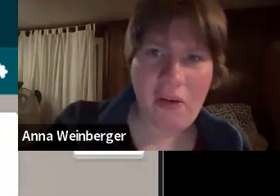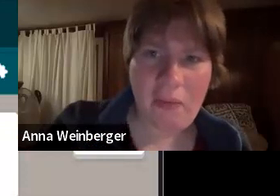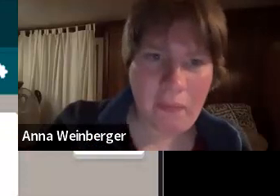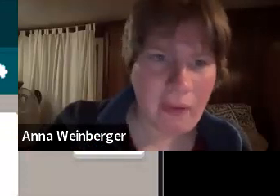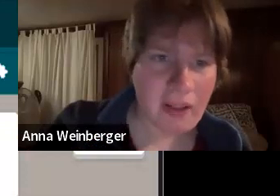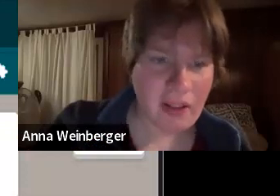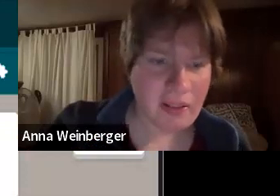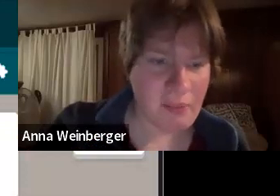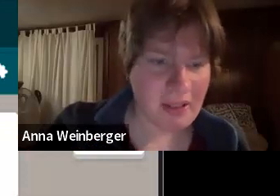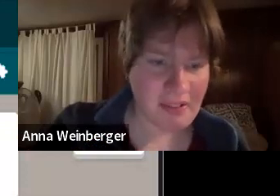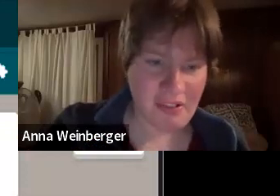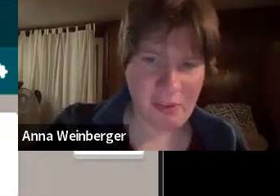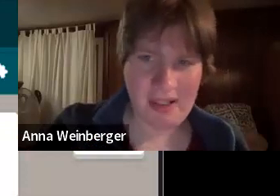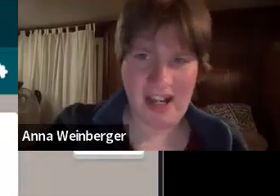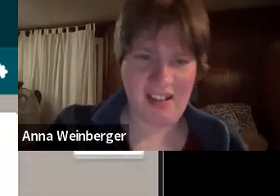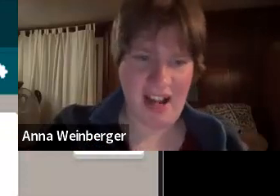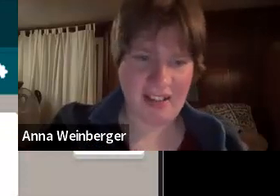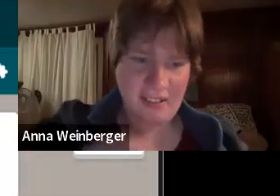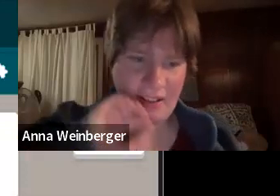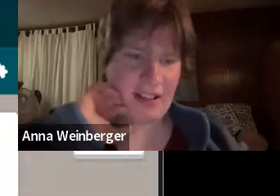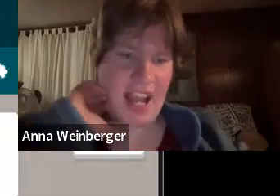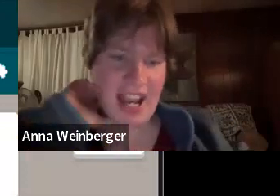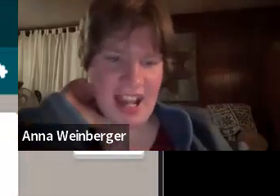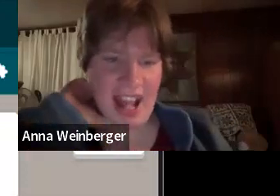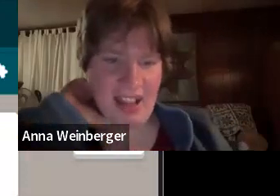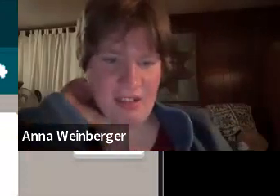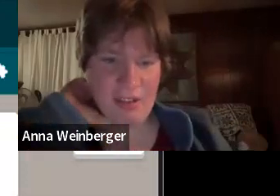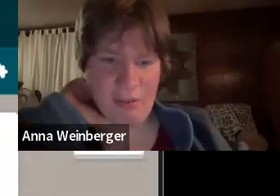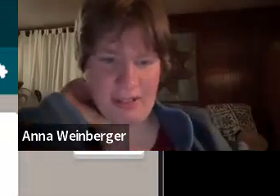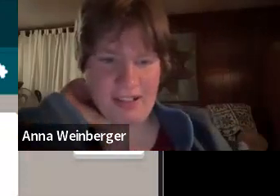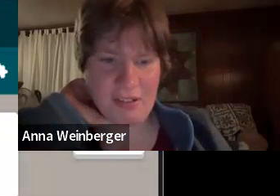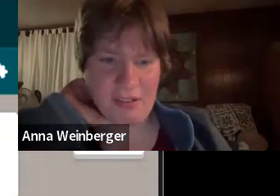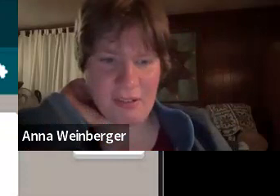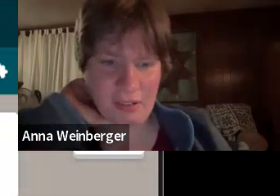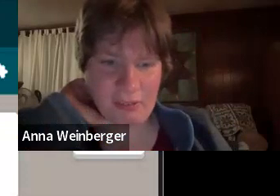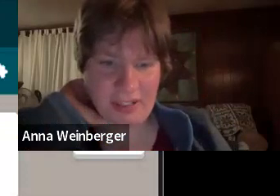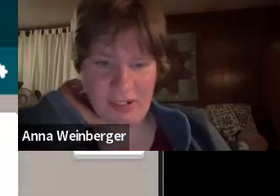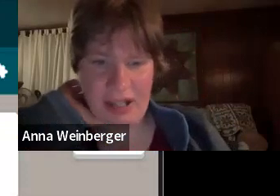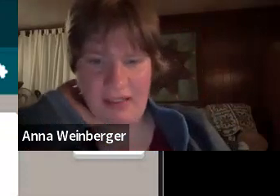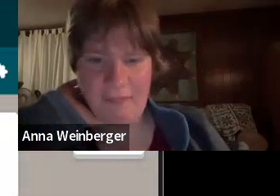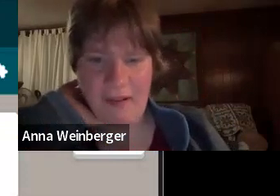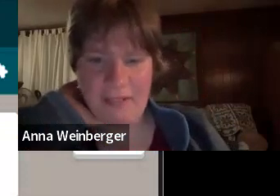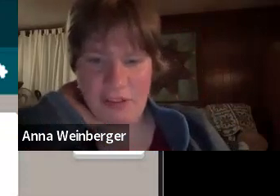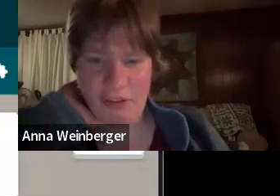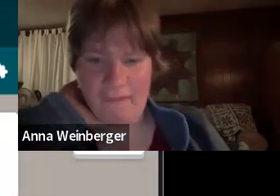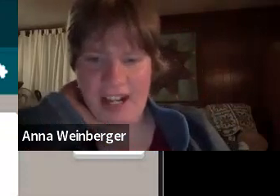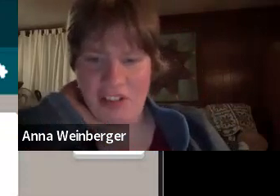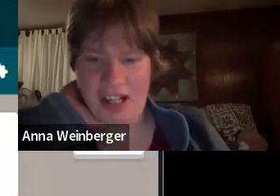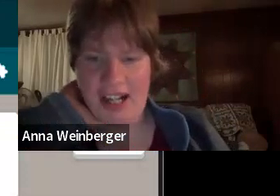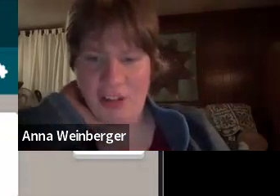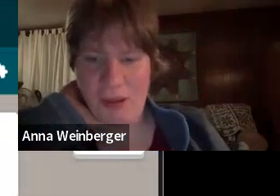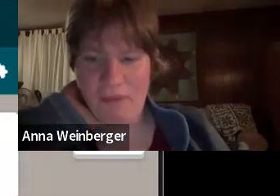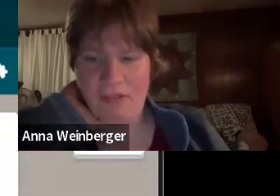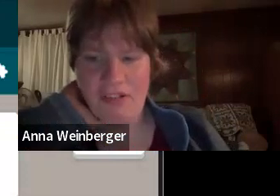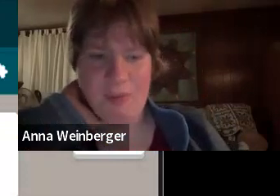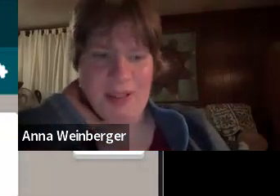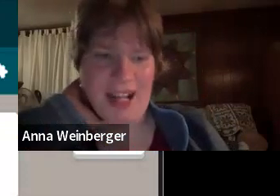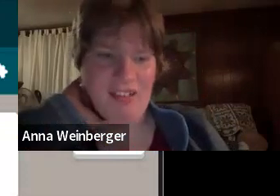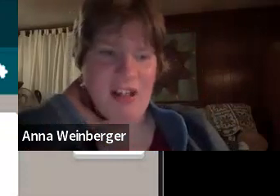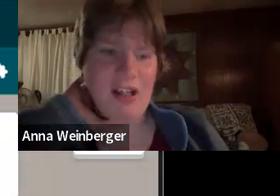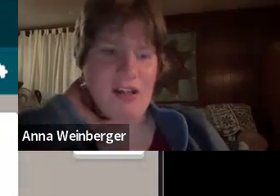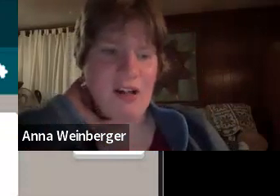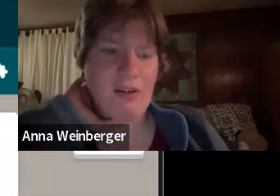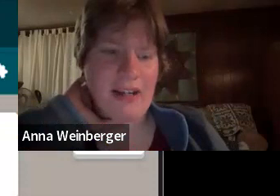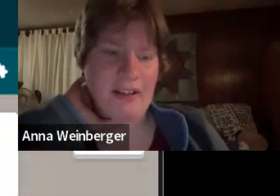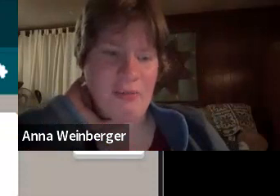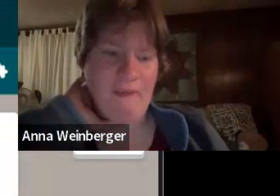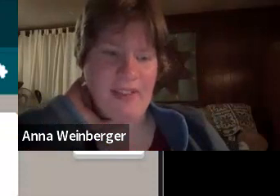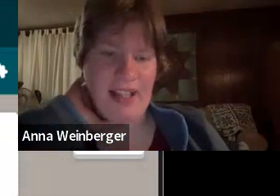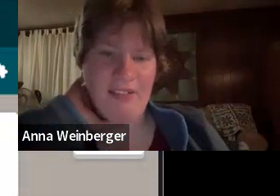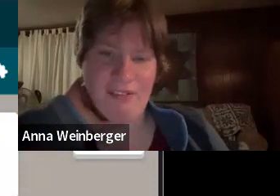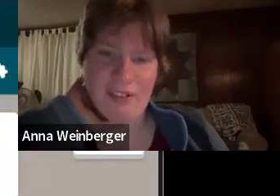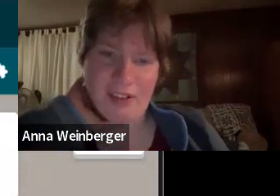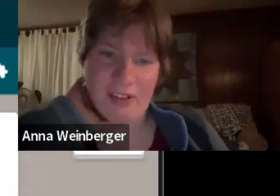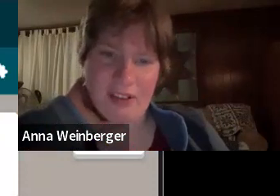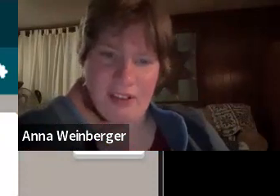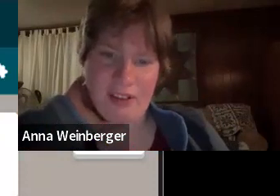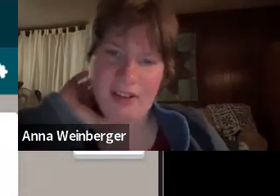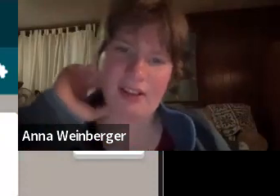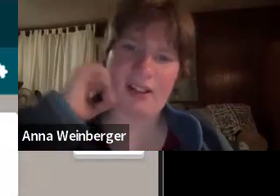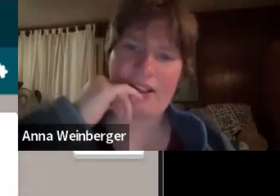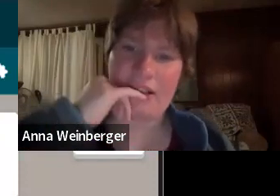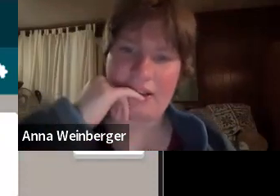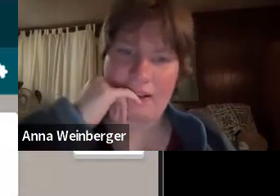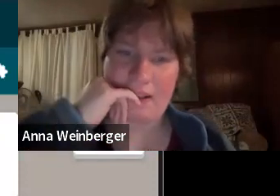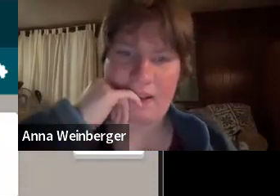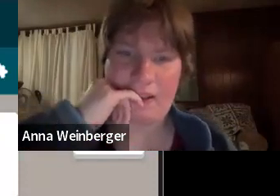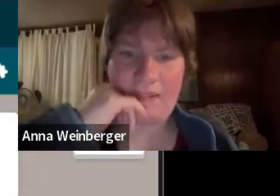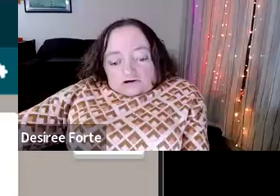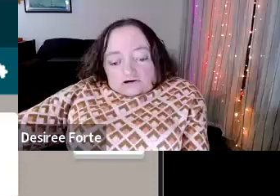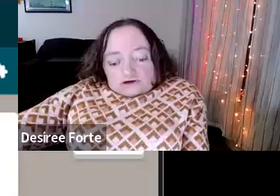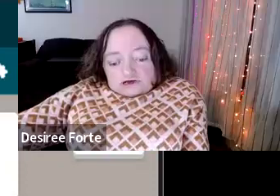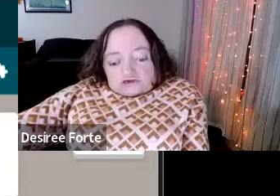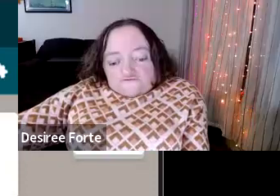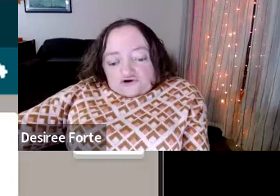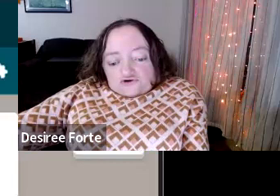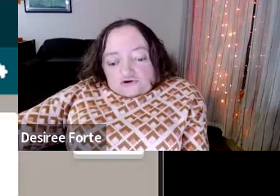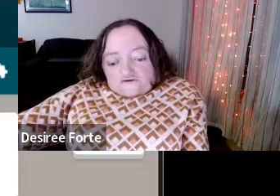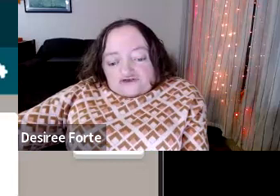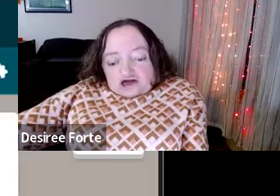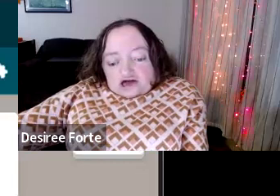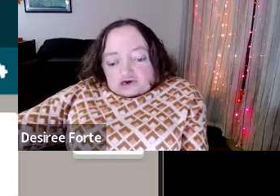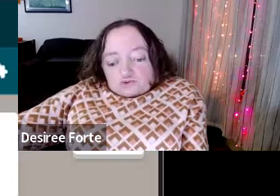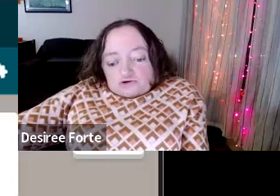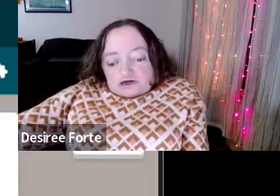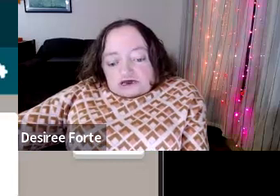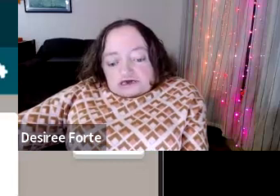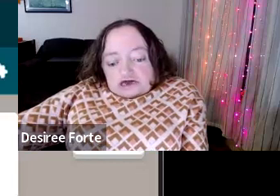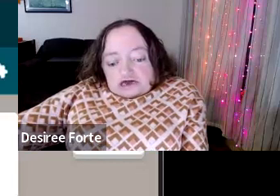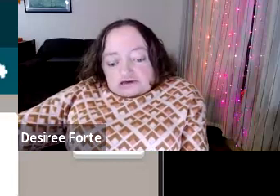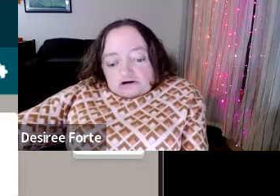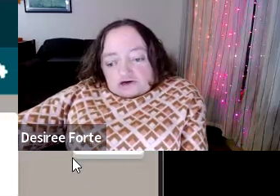: That will be a question coming up. If you want to read this about the ADA.